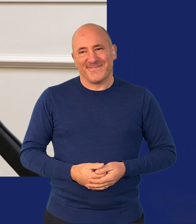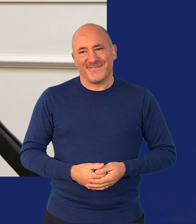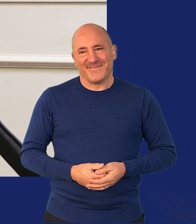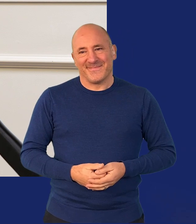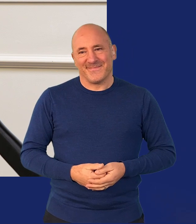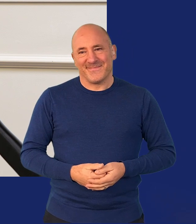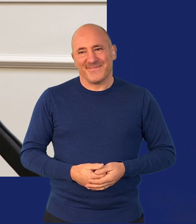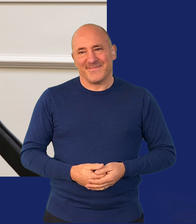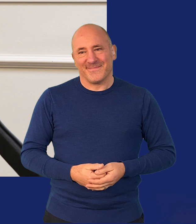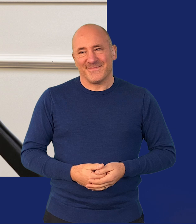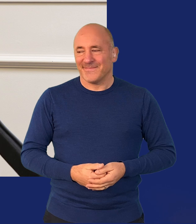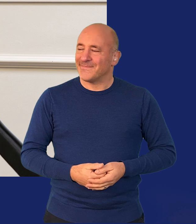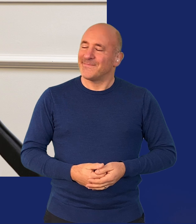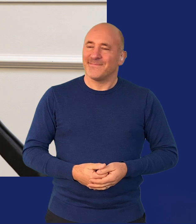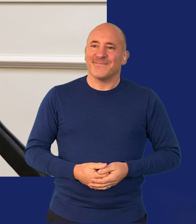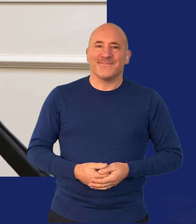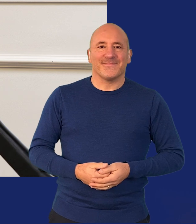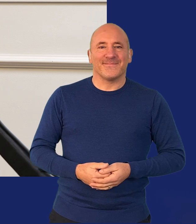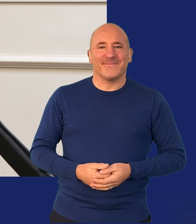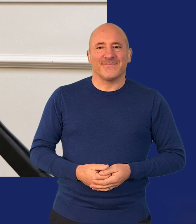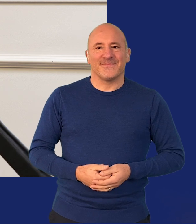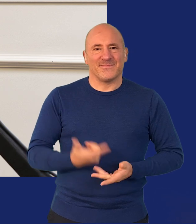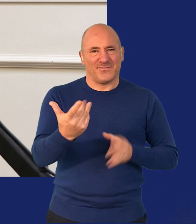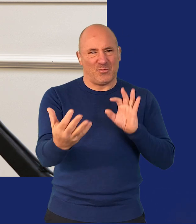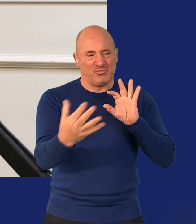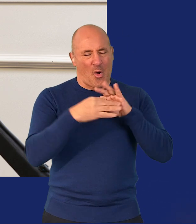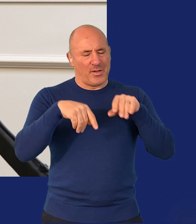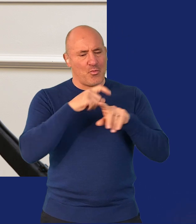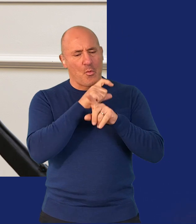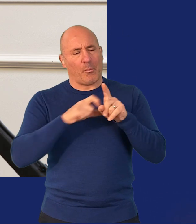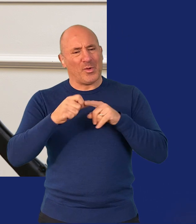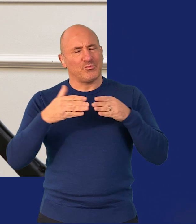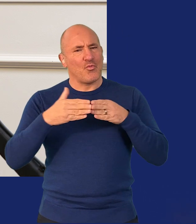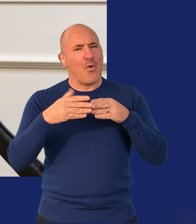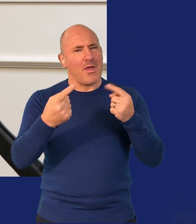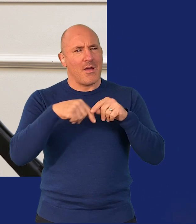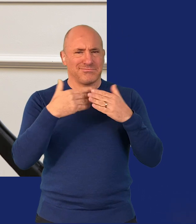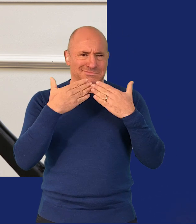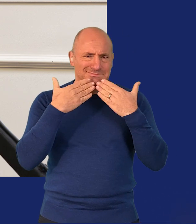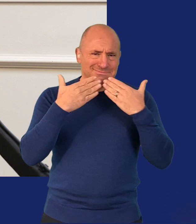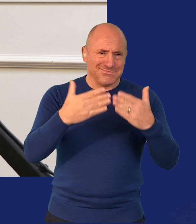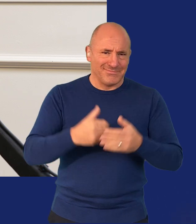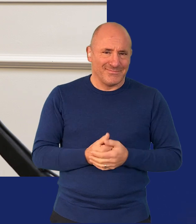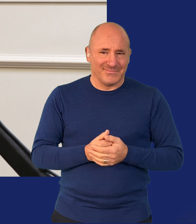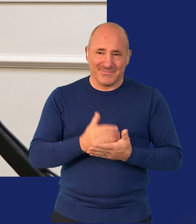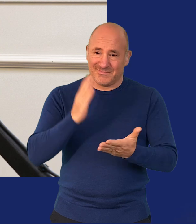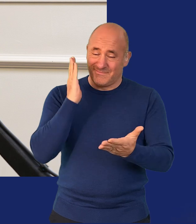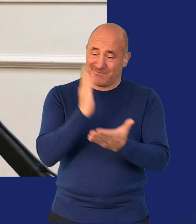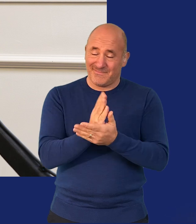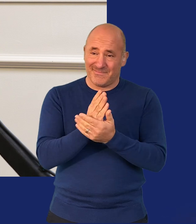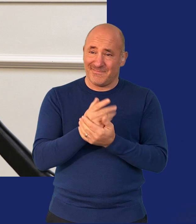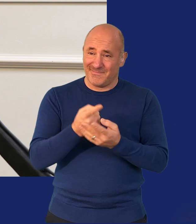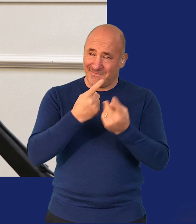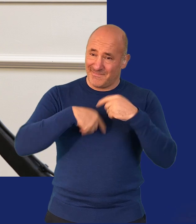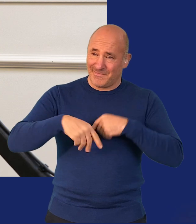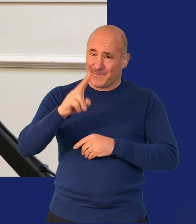Thank you for joining us in Community Corner, and we